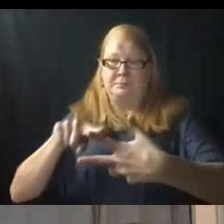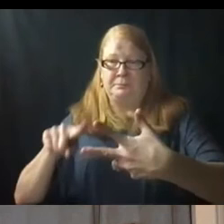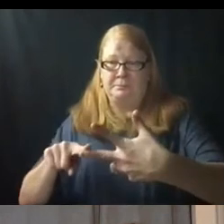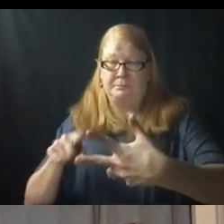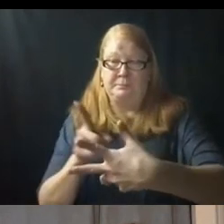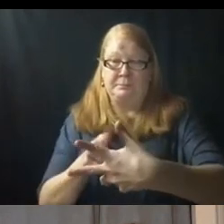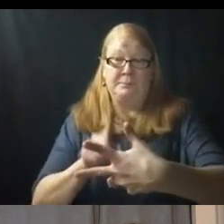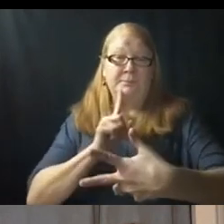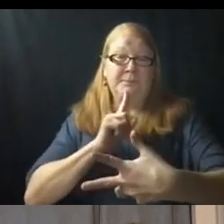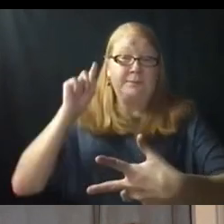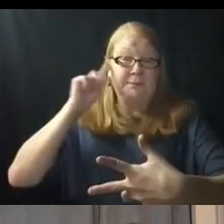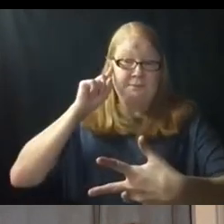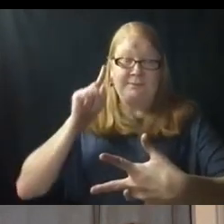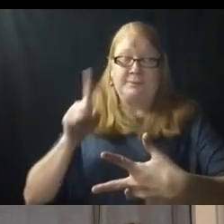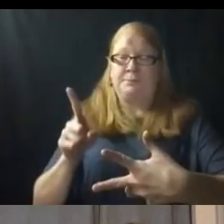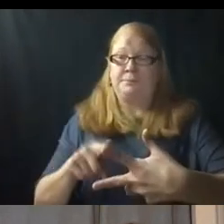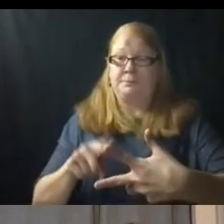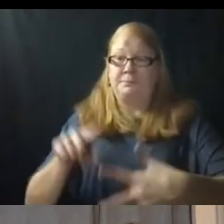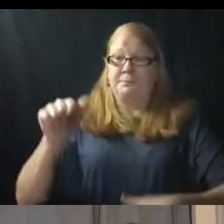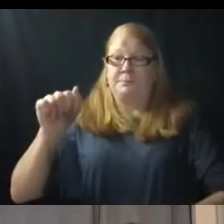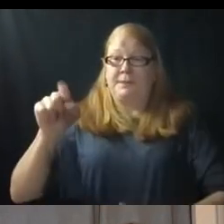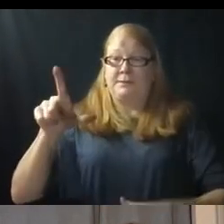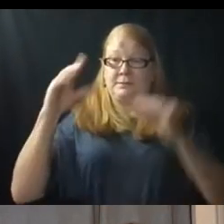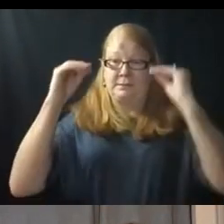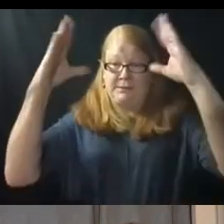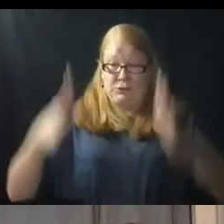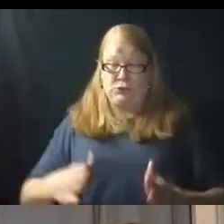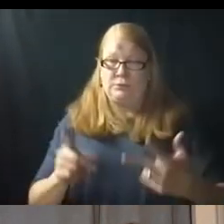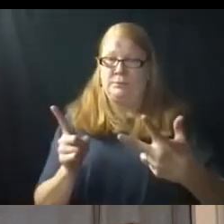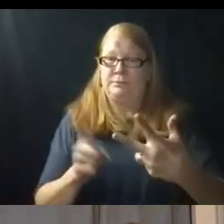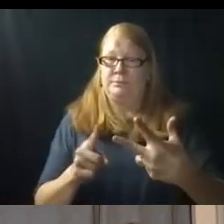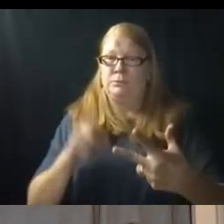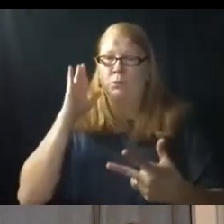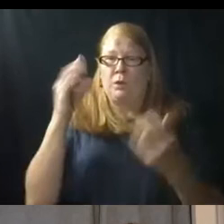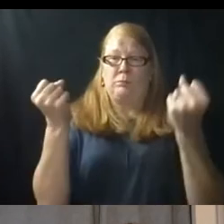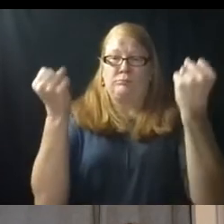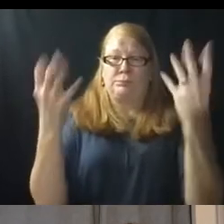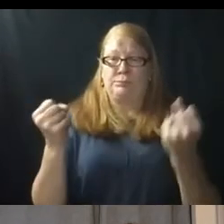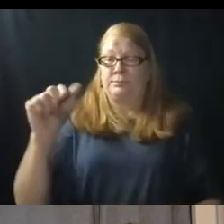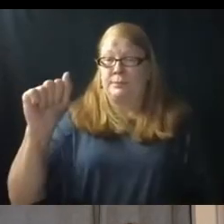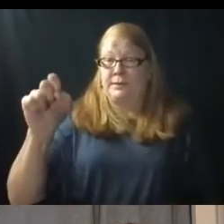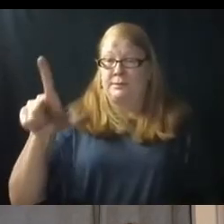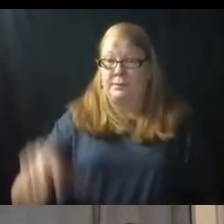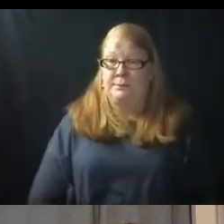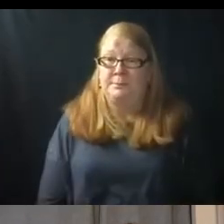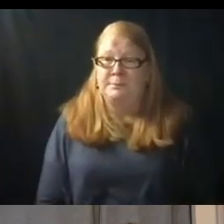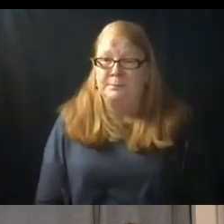I’m Deaf, I’m an ASL teacher, and I will be communicating in ASL.